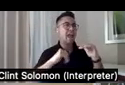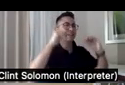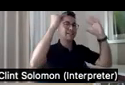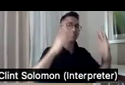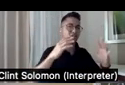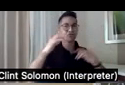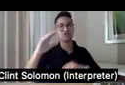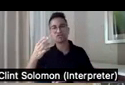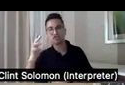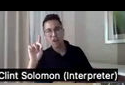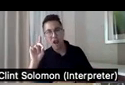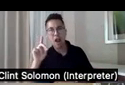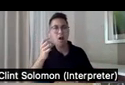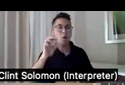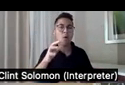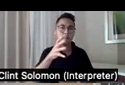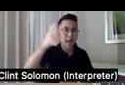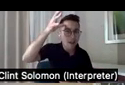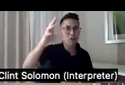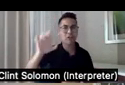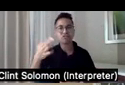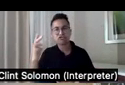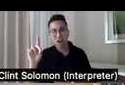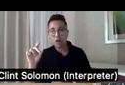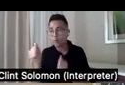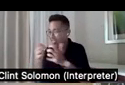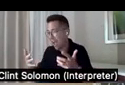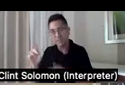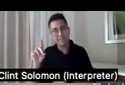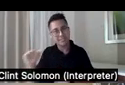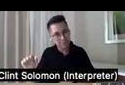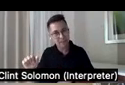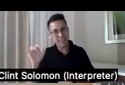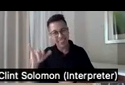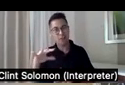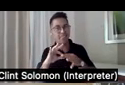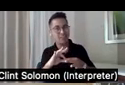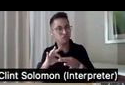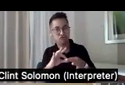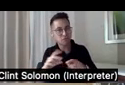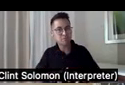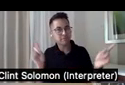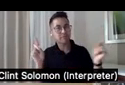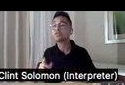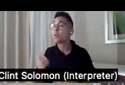or even a parent and a child without disabilities so sometimes they will have different preferences